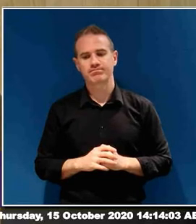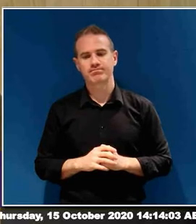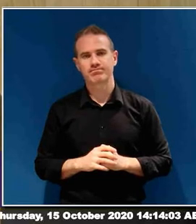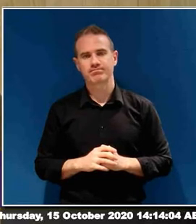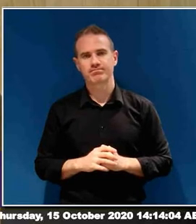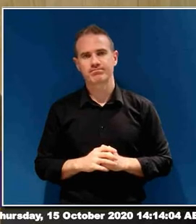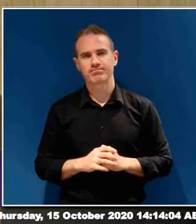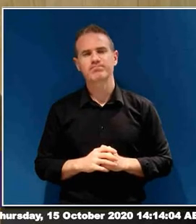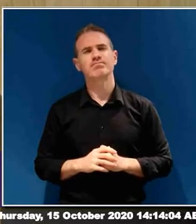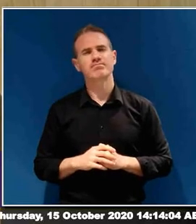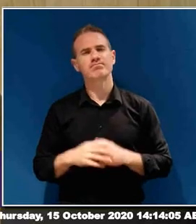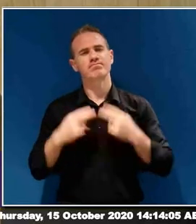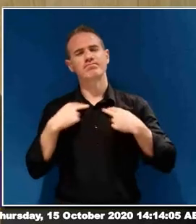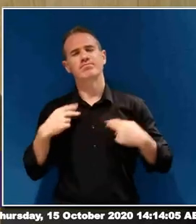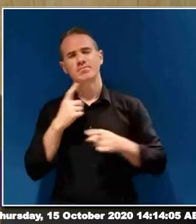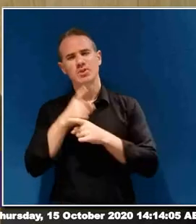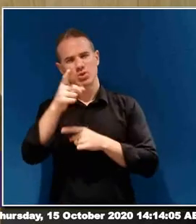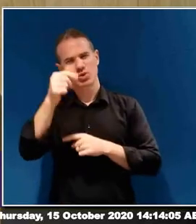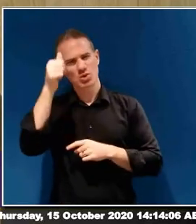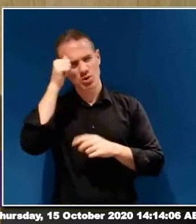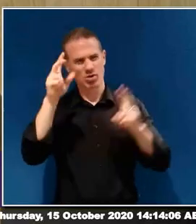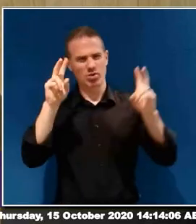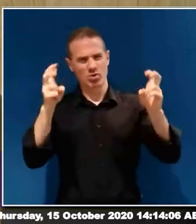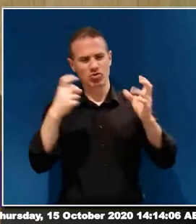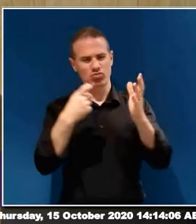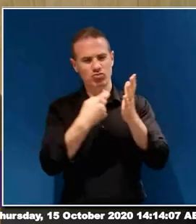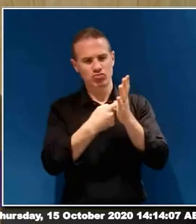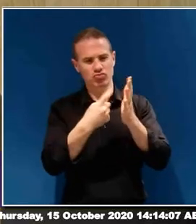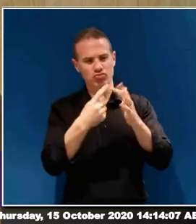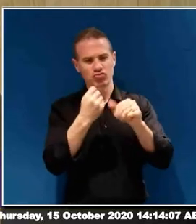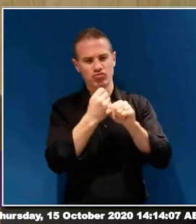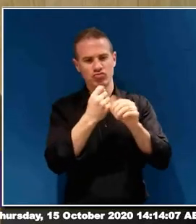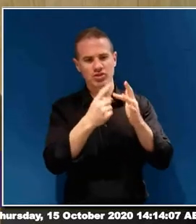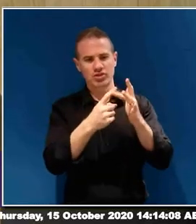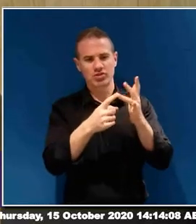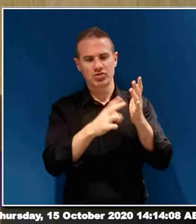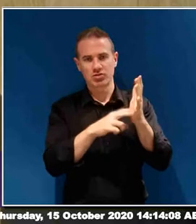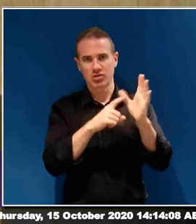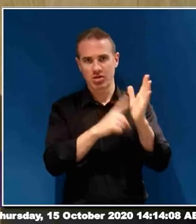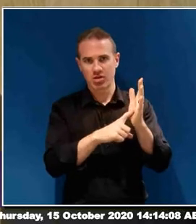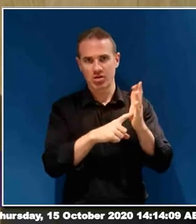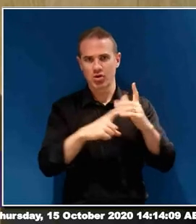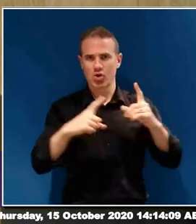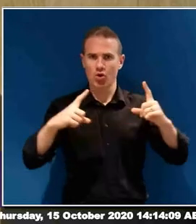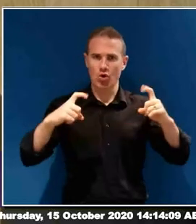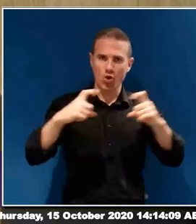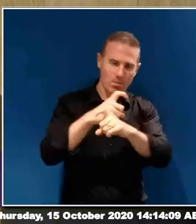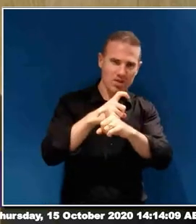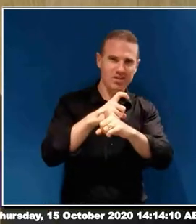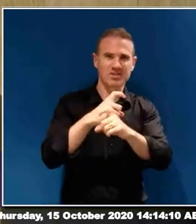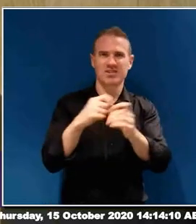Yes. Is that what we call a complex needs application? Yes.